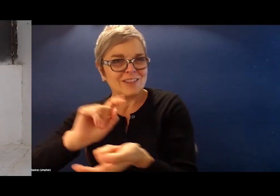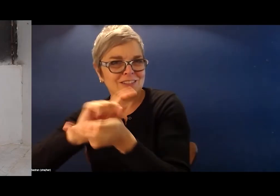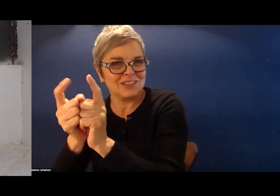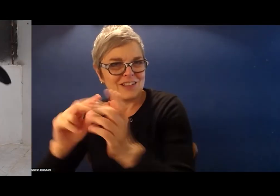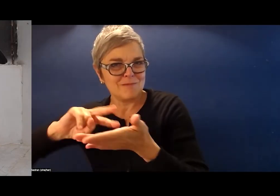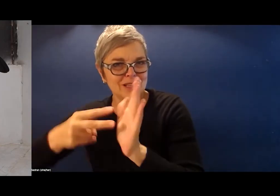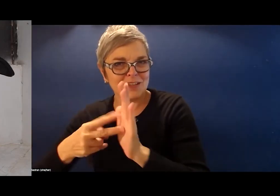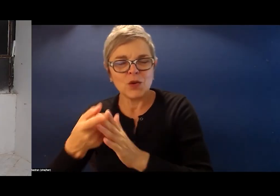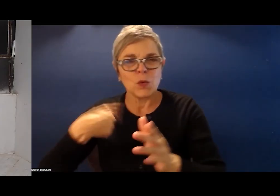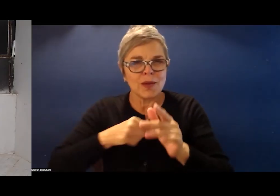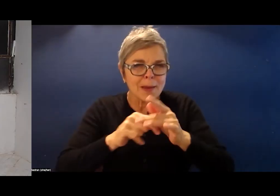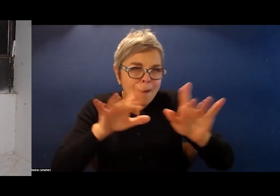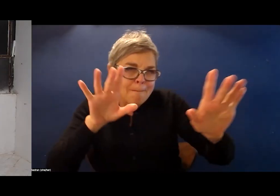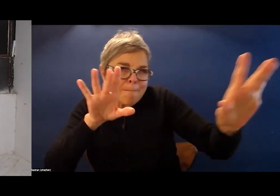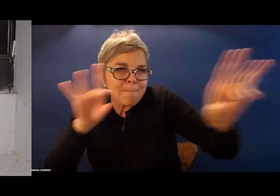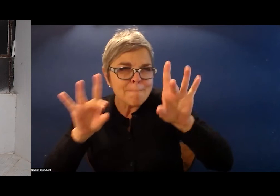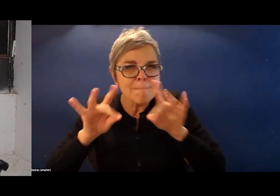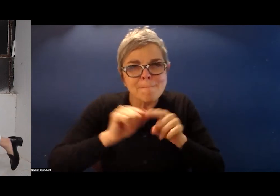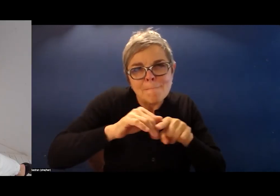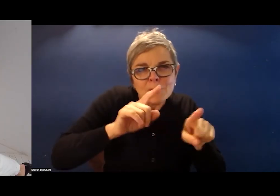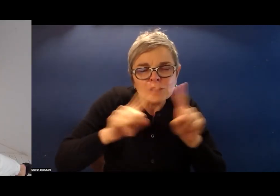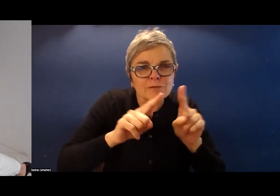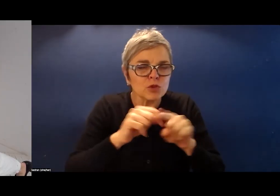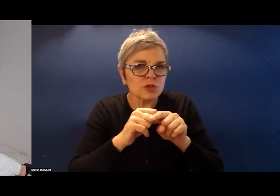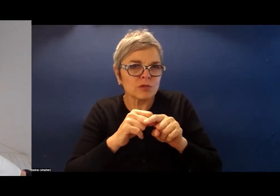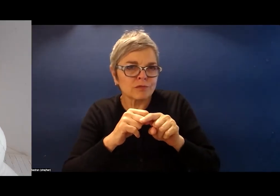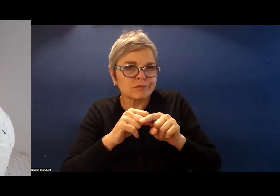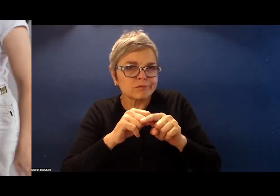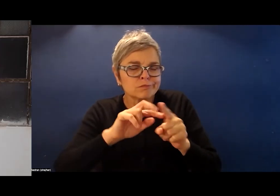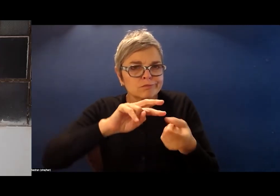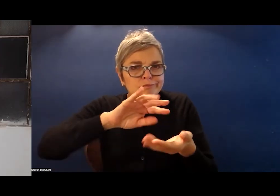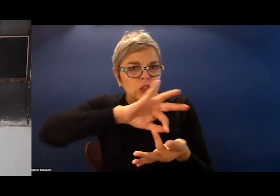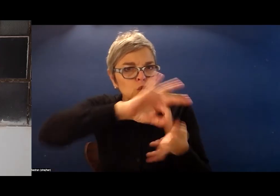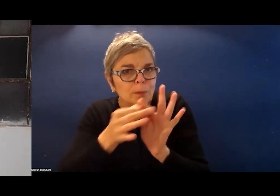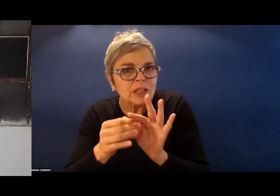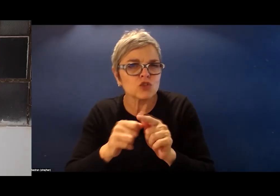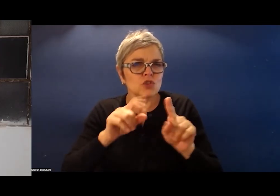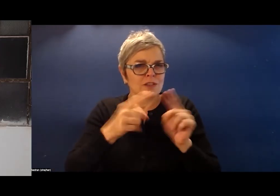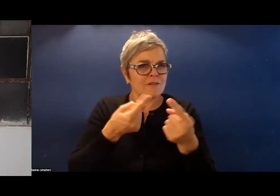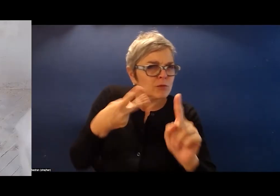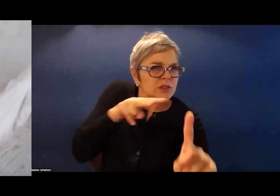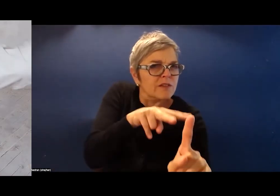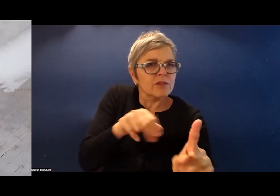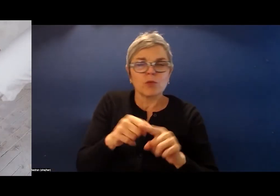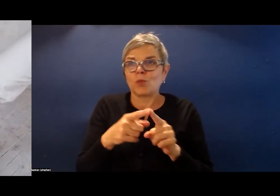with other work and other artists and other sociopolitical context, and all of a sudden see something new or see something again.